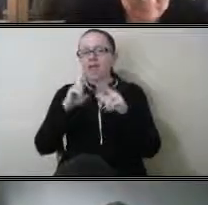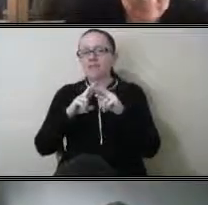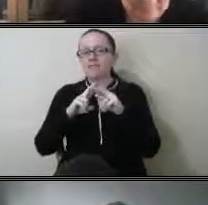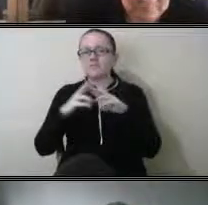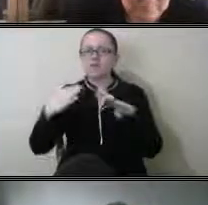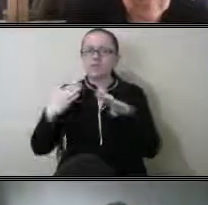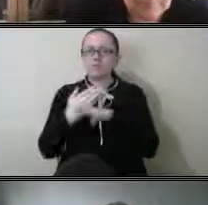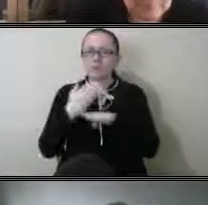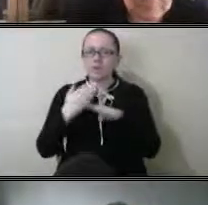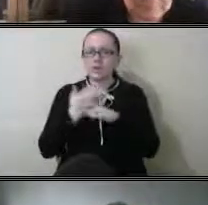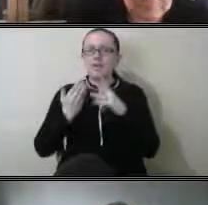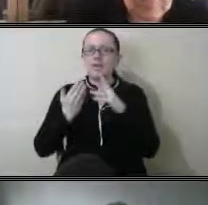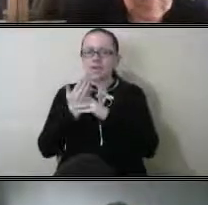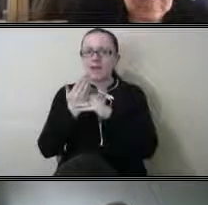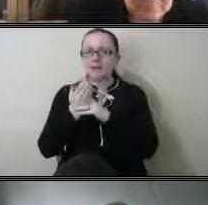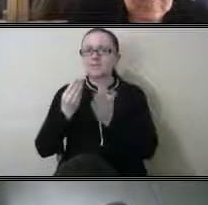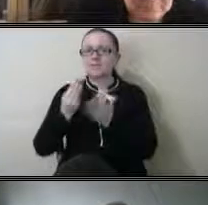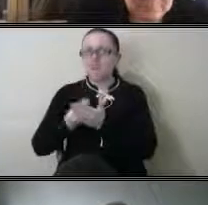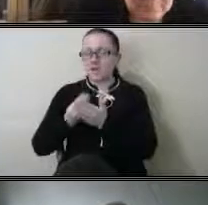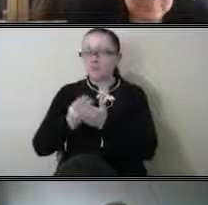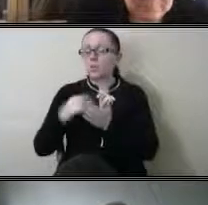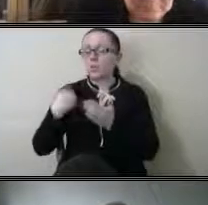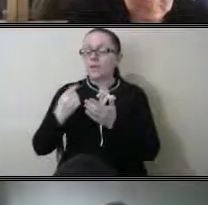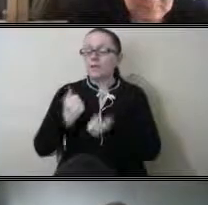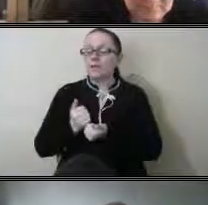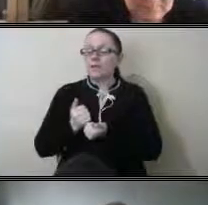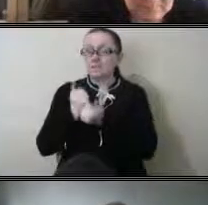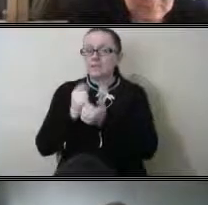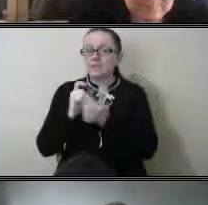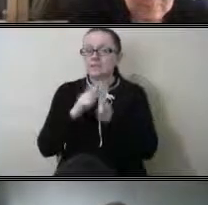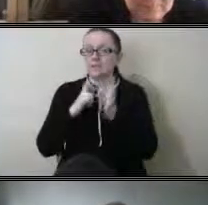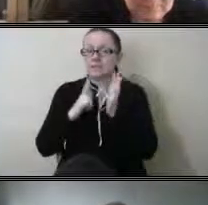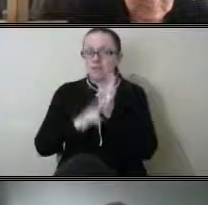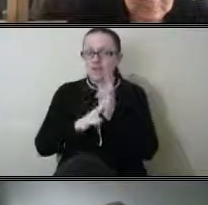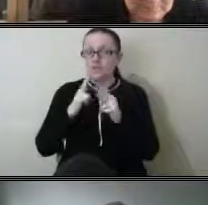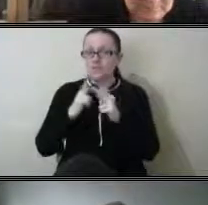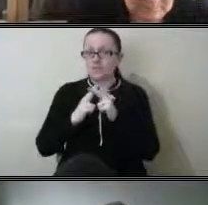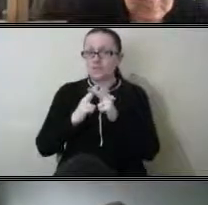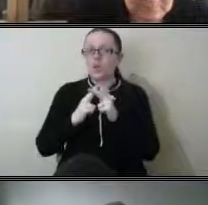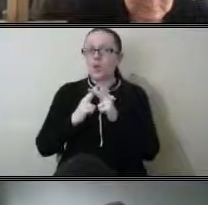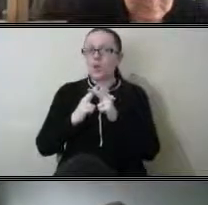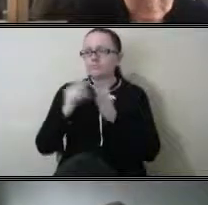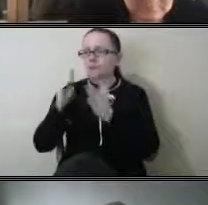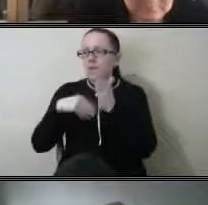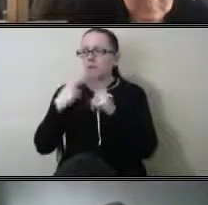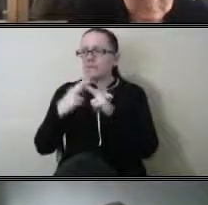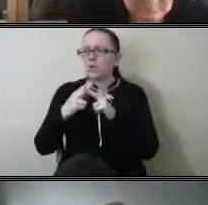and that allowed us to assist and to apply for um some adaptive systems and even training in those